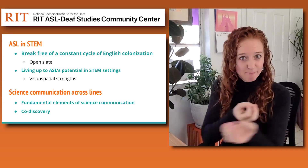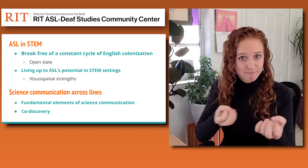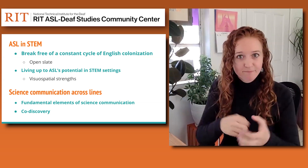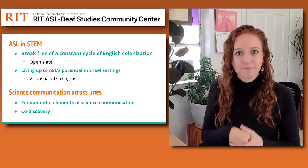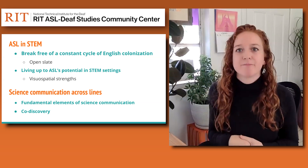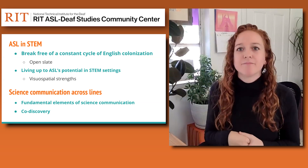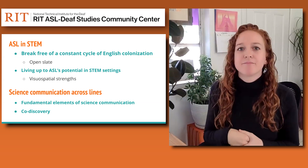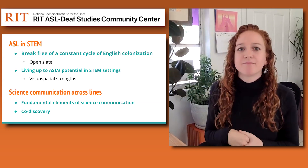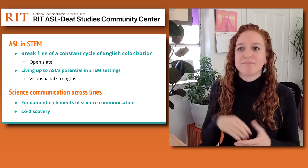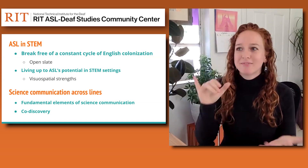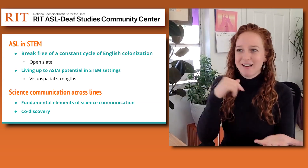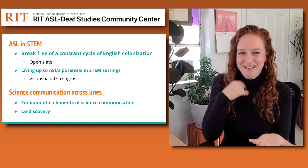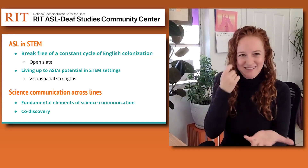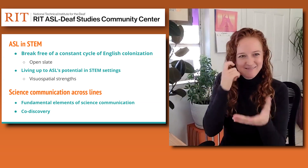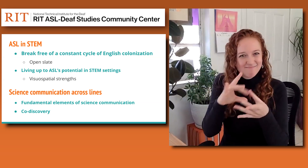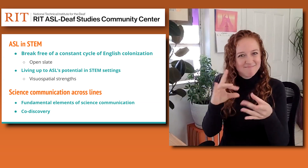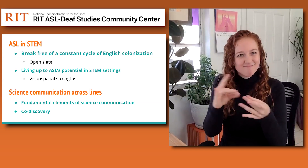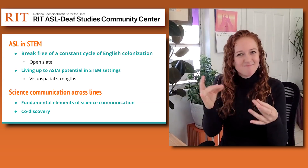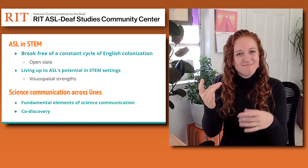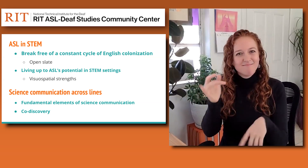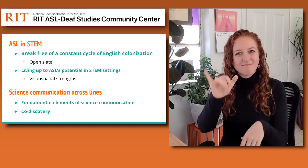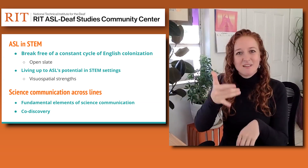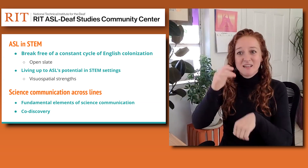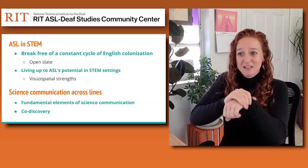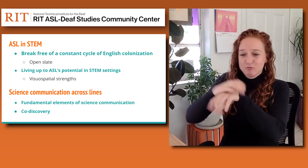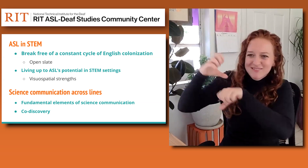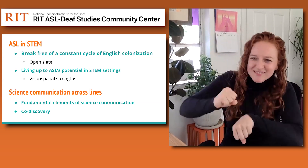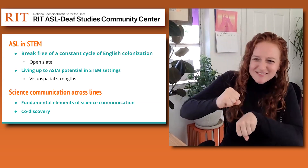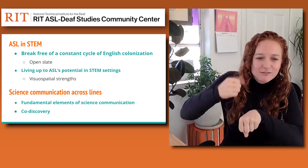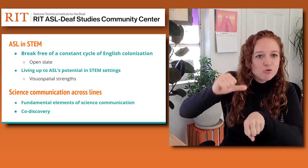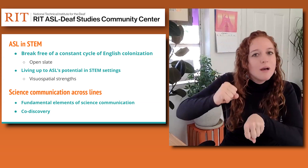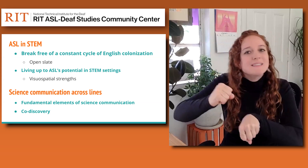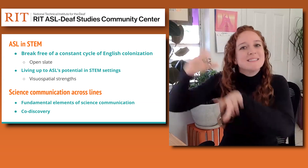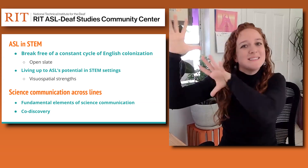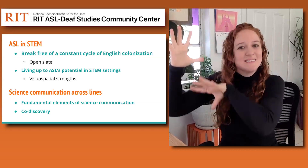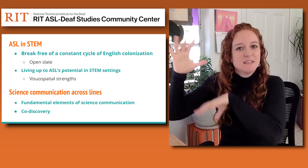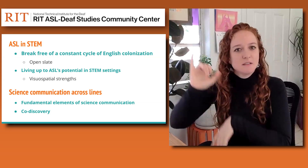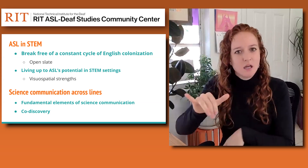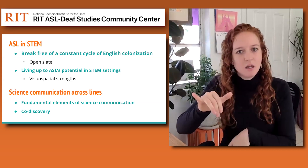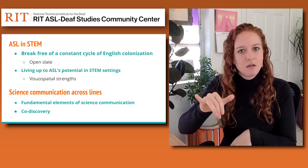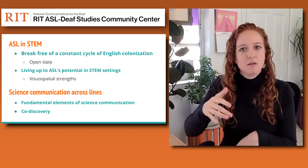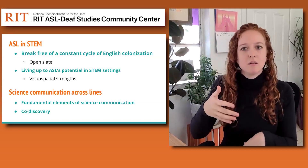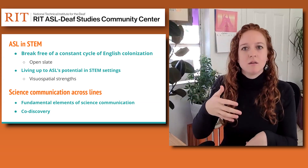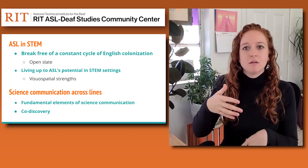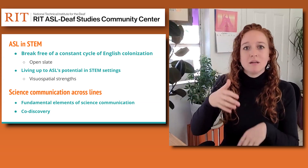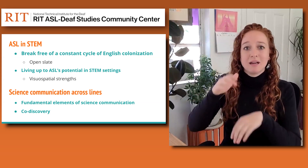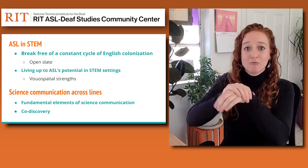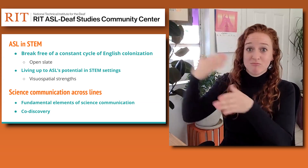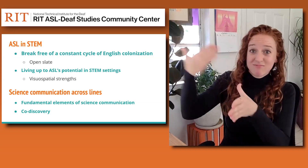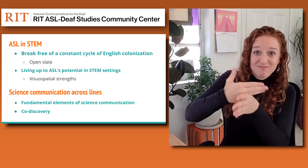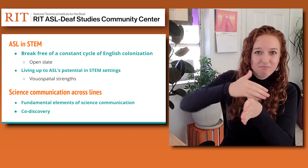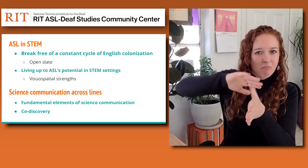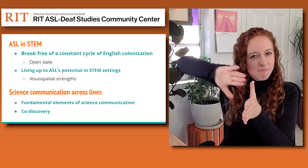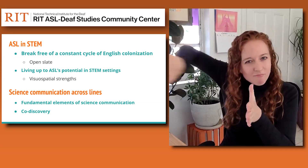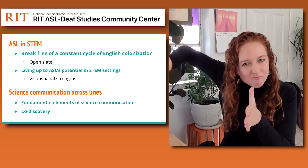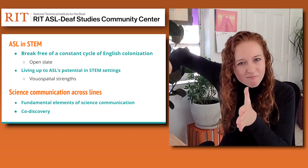ASL in STEM. Again, like I mentioned, we need to break free of the English hold it has on us,